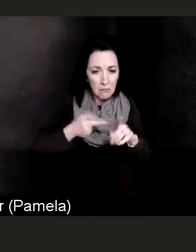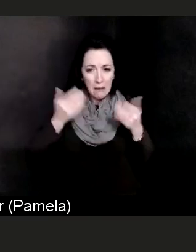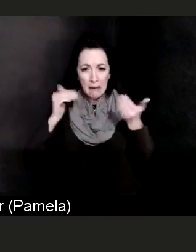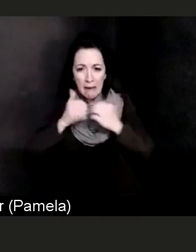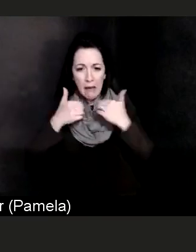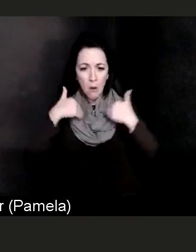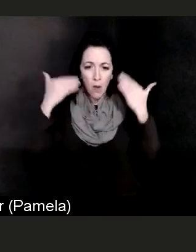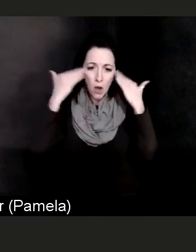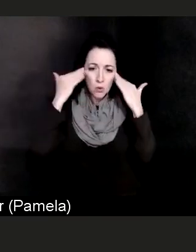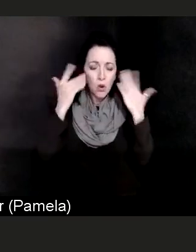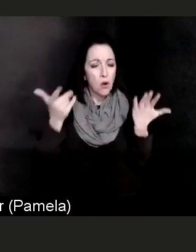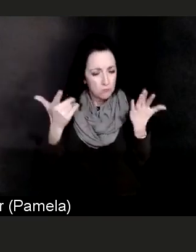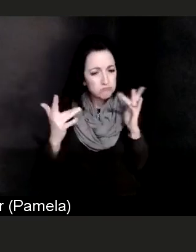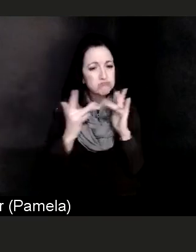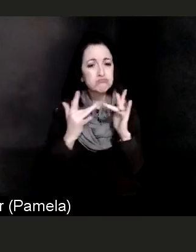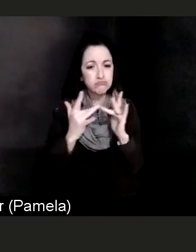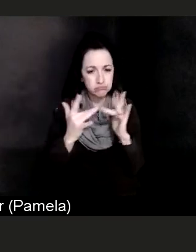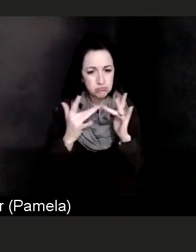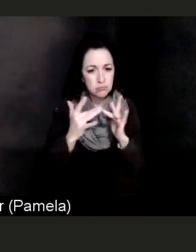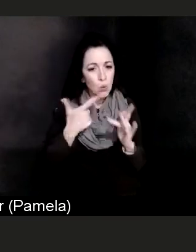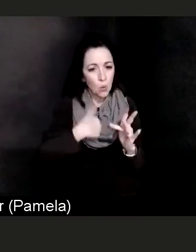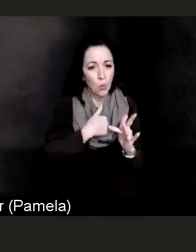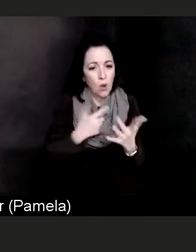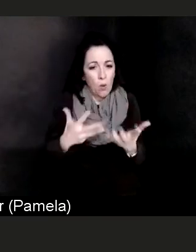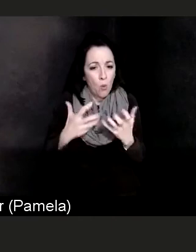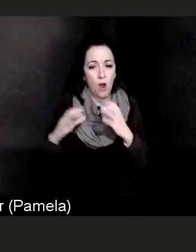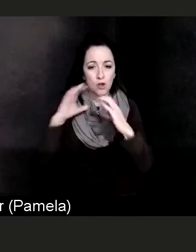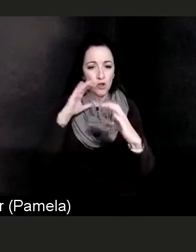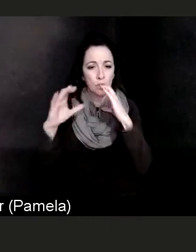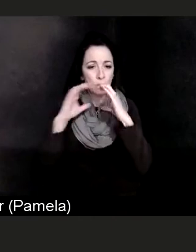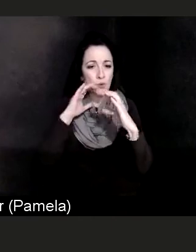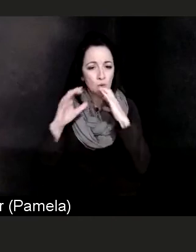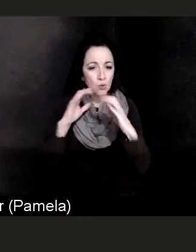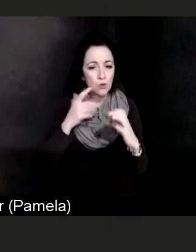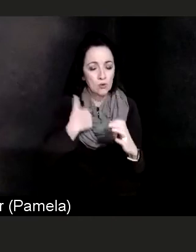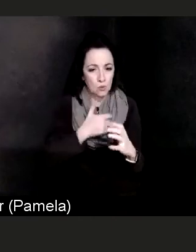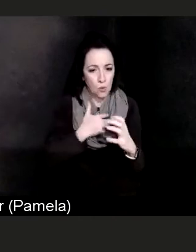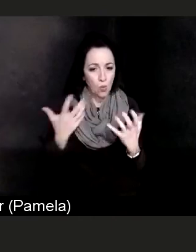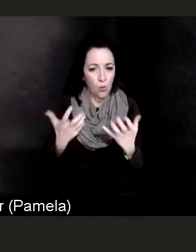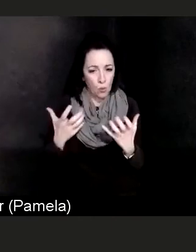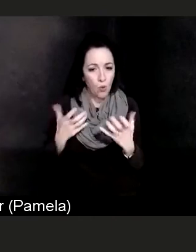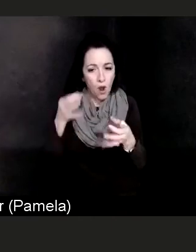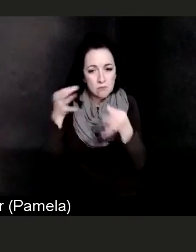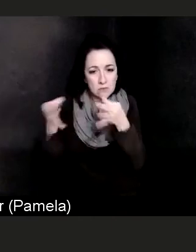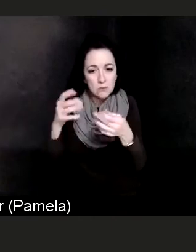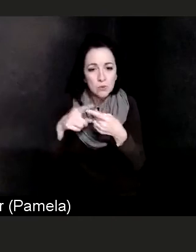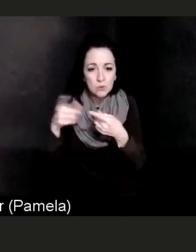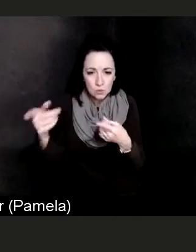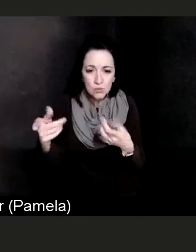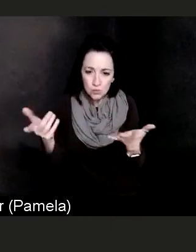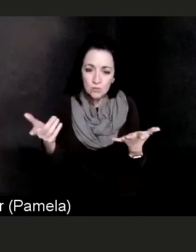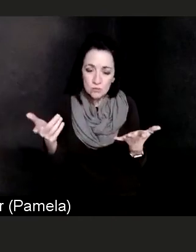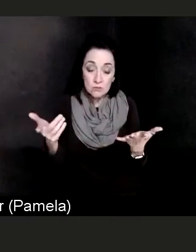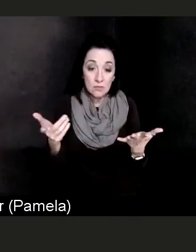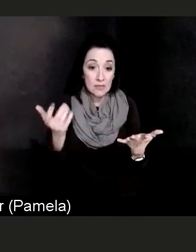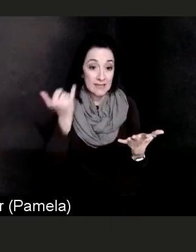when your doses are up, when your, when it's your turn to either get the first dose or when we have the doses available